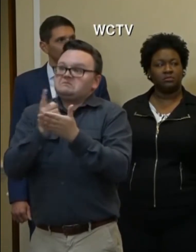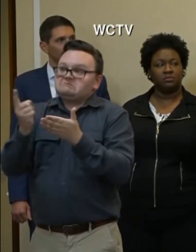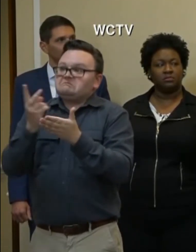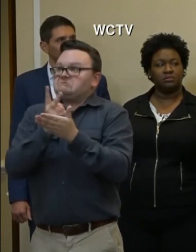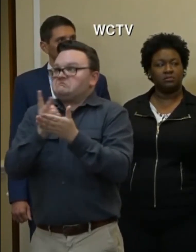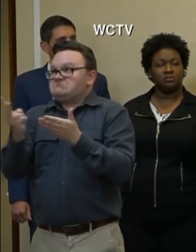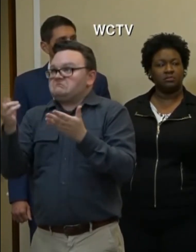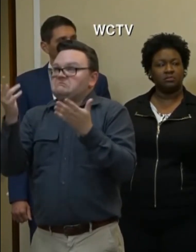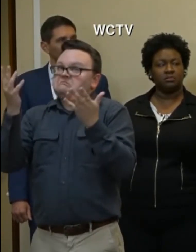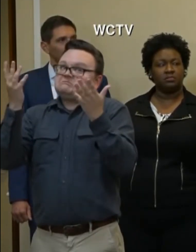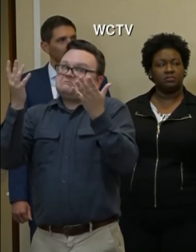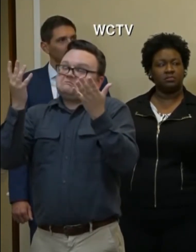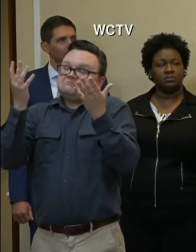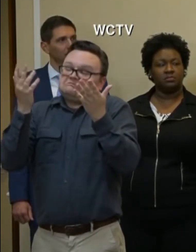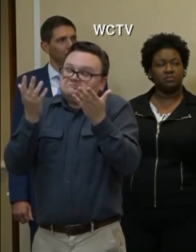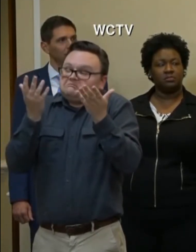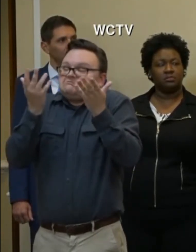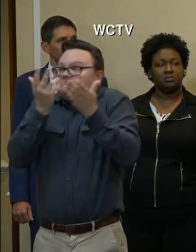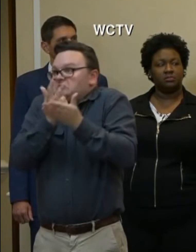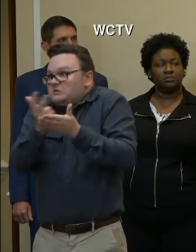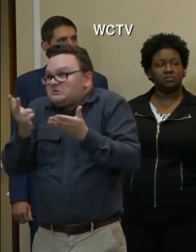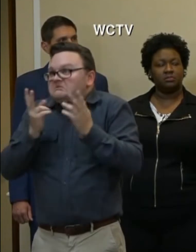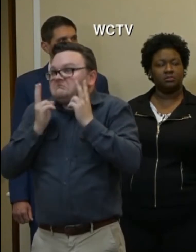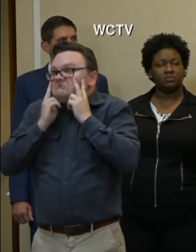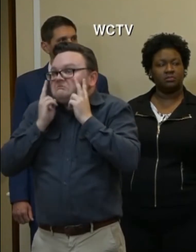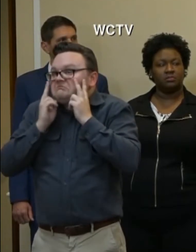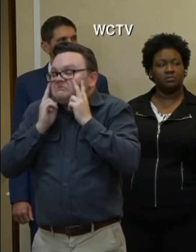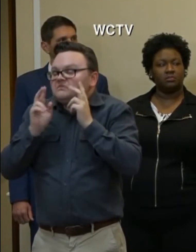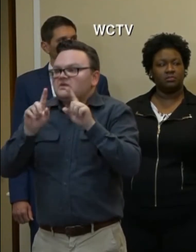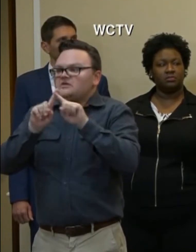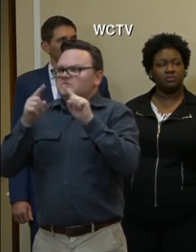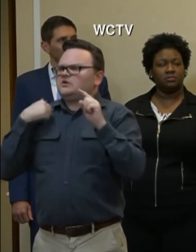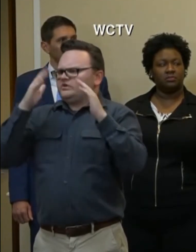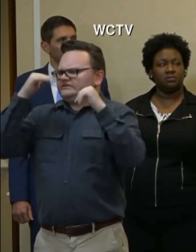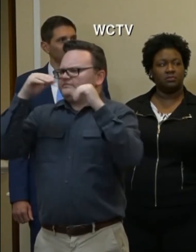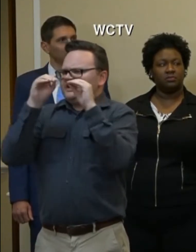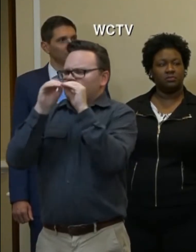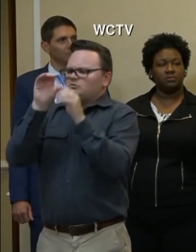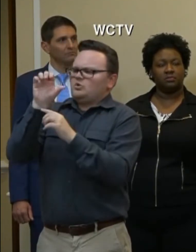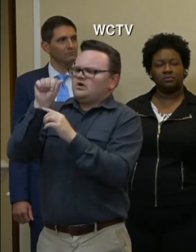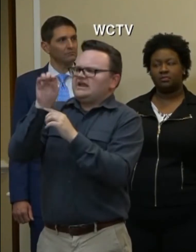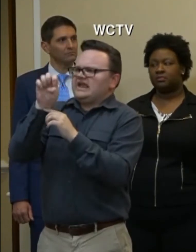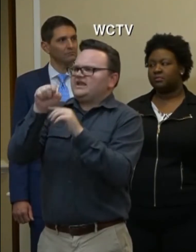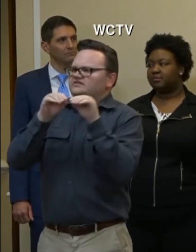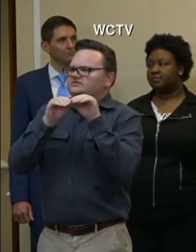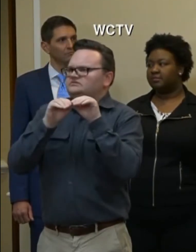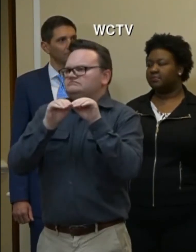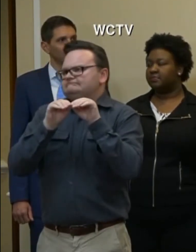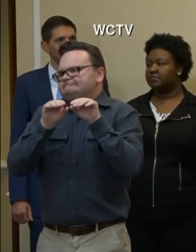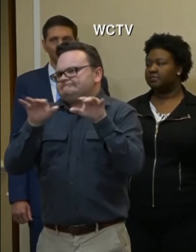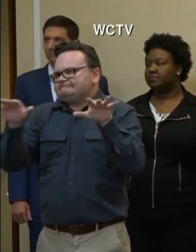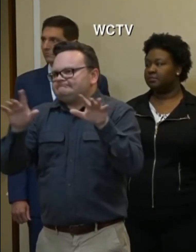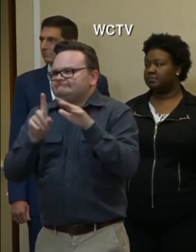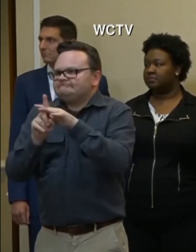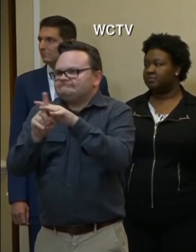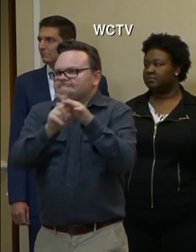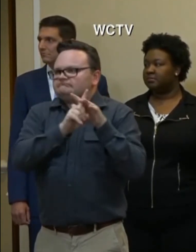I think we're preparing to see you know more cases just because I think that's the prudent thing to do so I think that's prudent for them to do it and